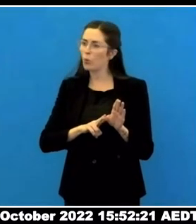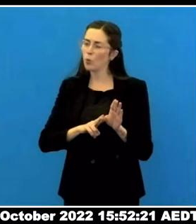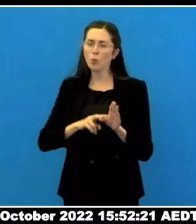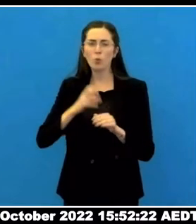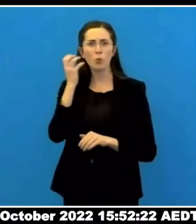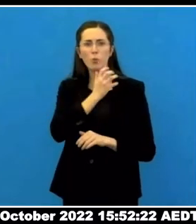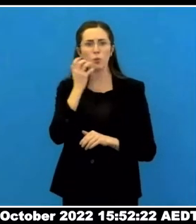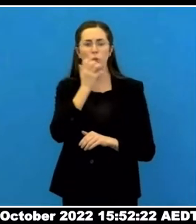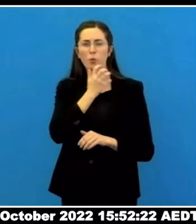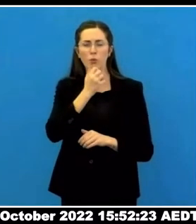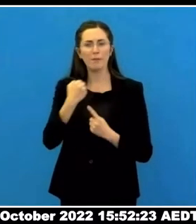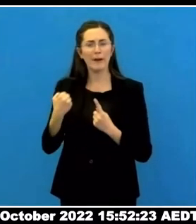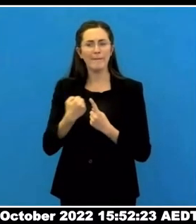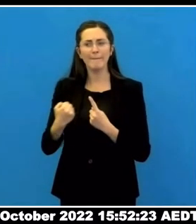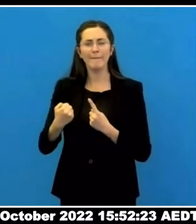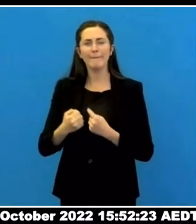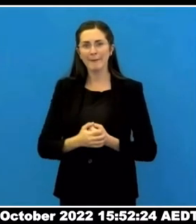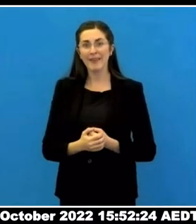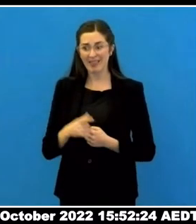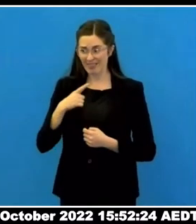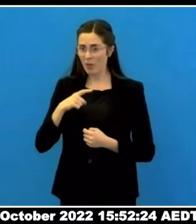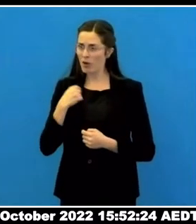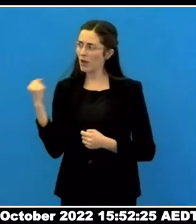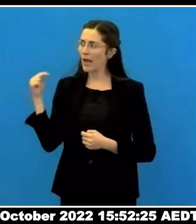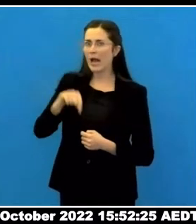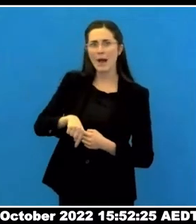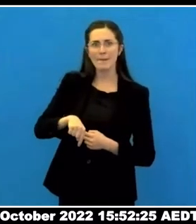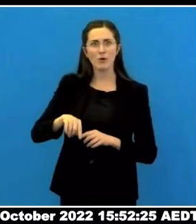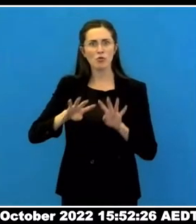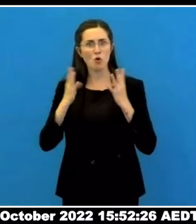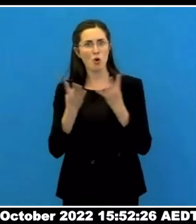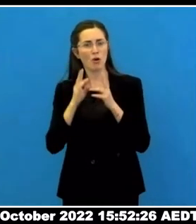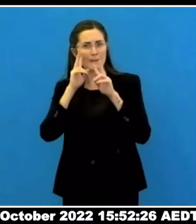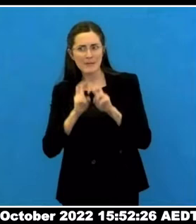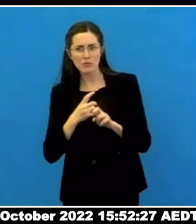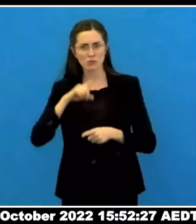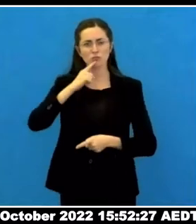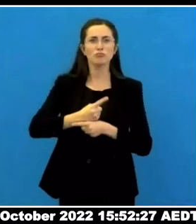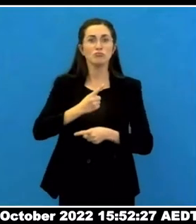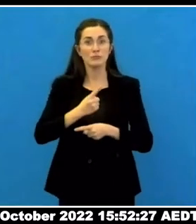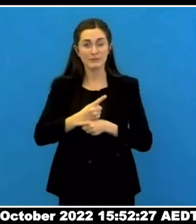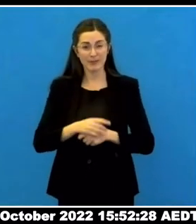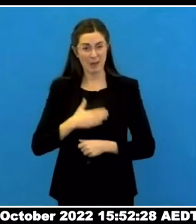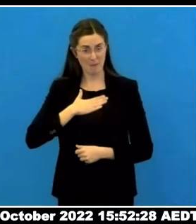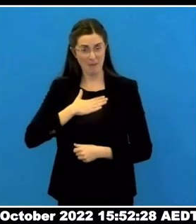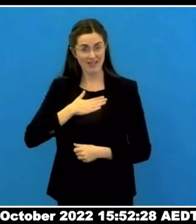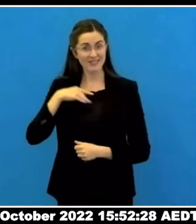That's what make me to come and to talk, because my son, one of my family,